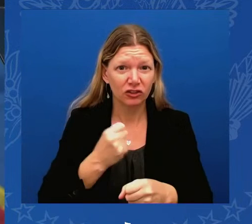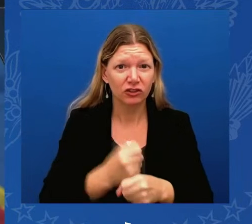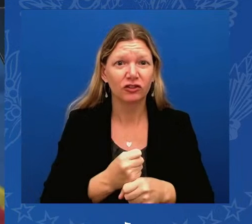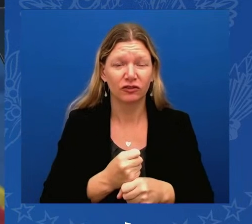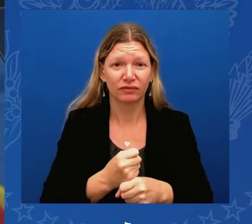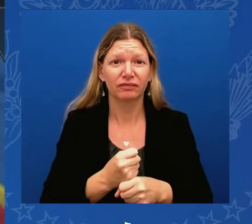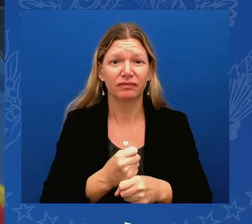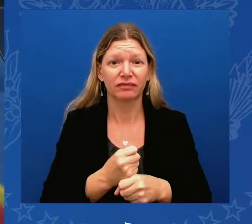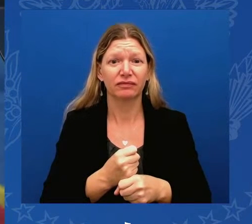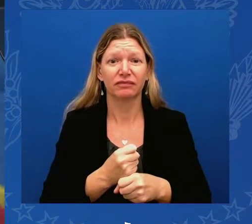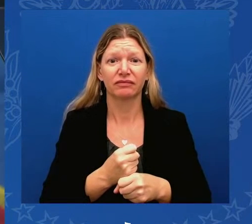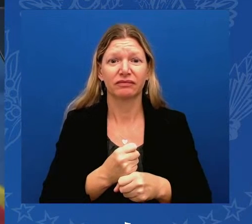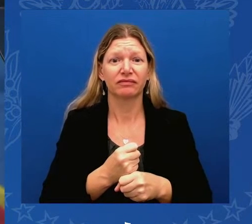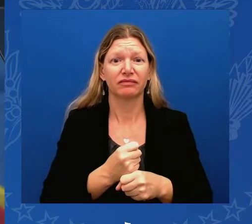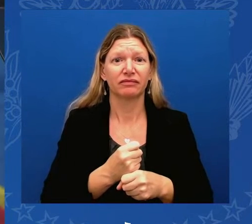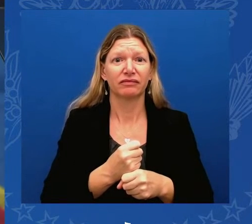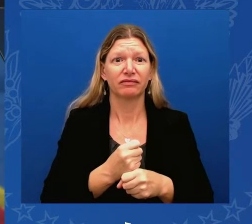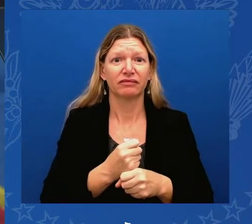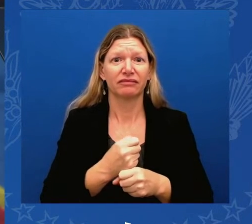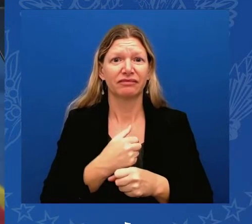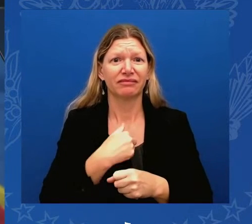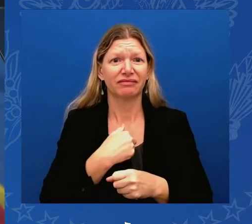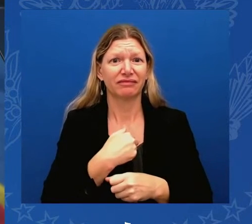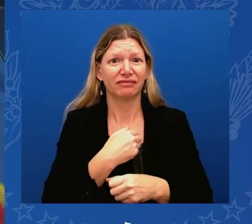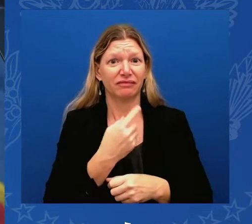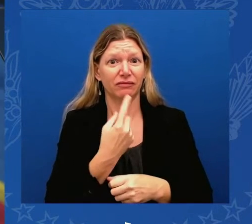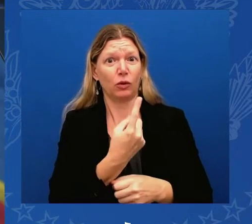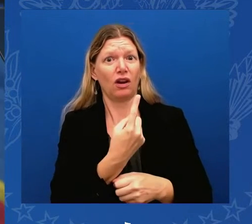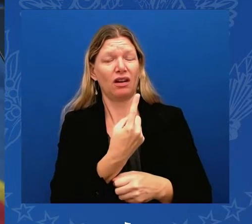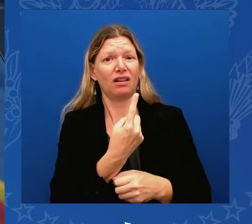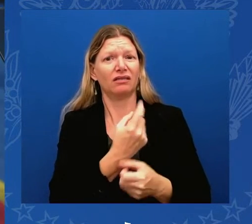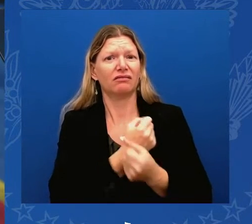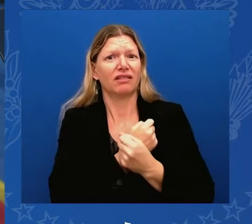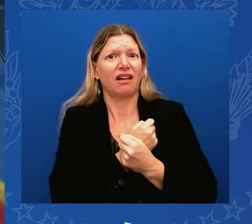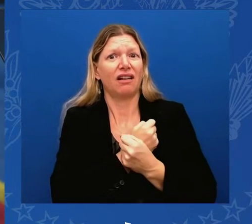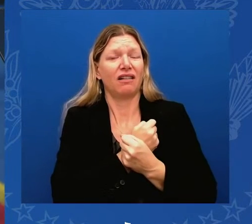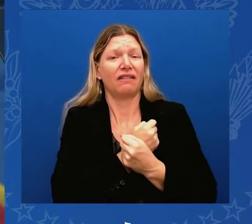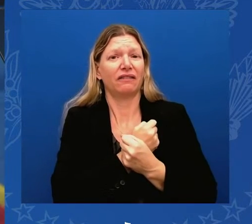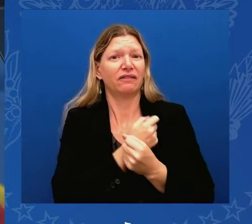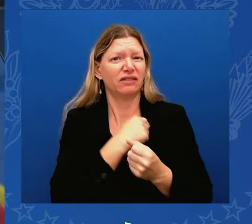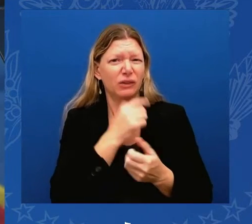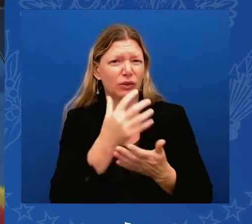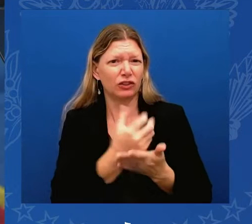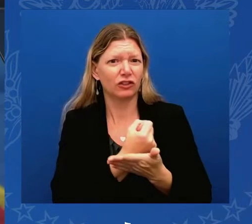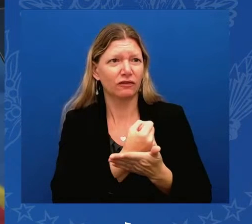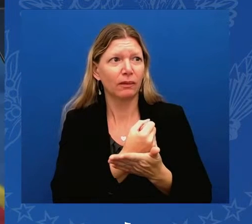who was a hell of an athlete, did a great thing. He introduced me to a classmate of his and said,